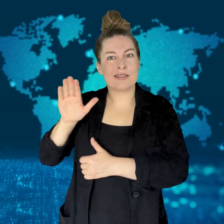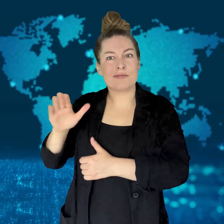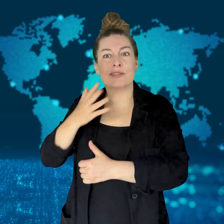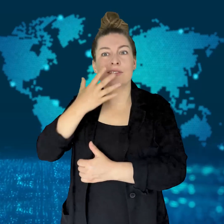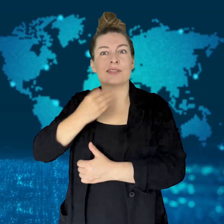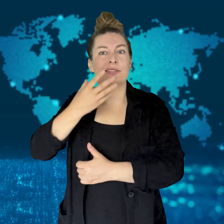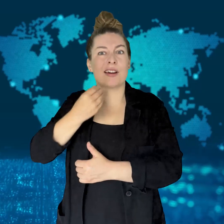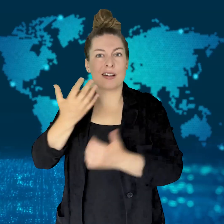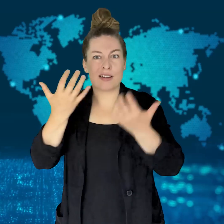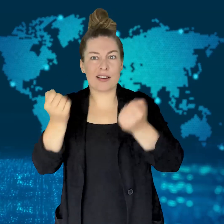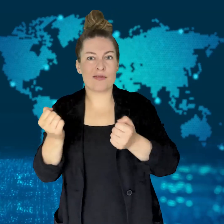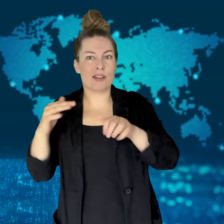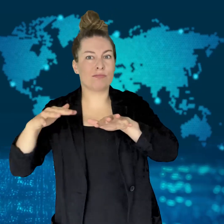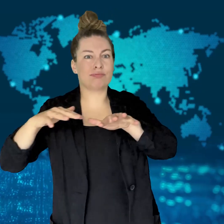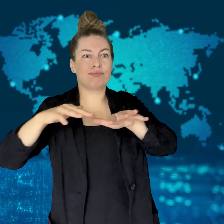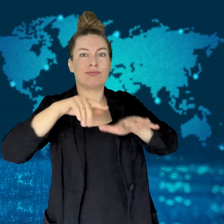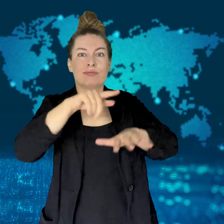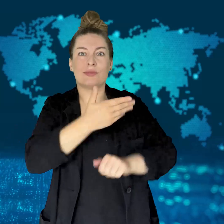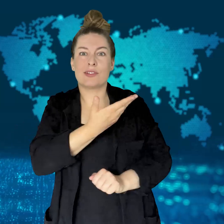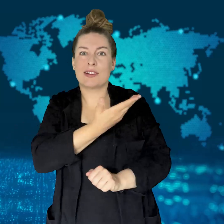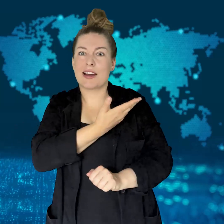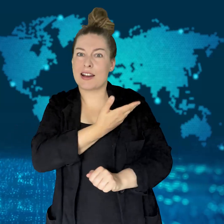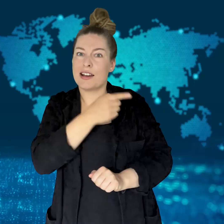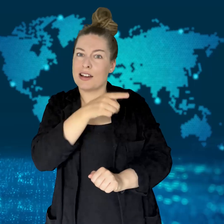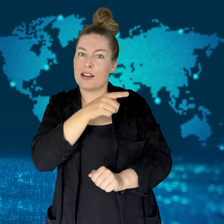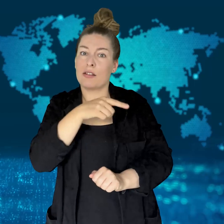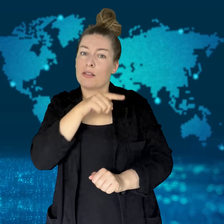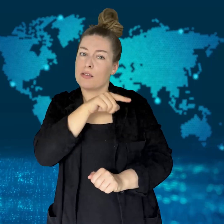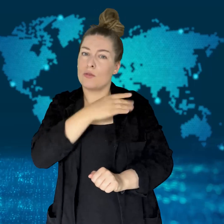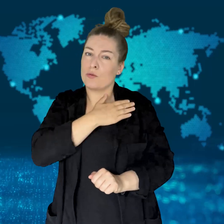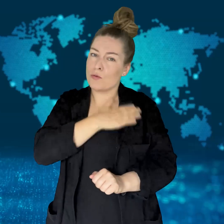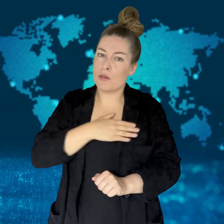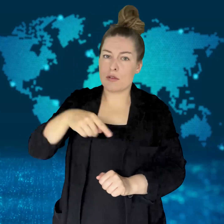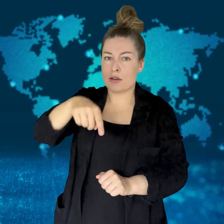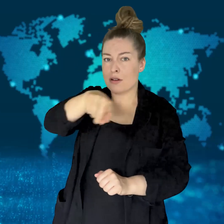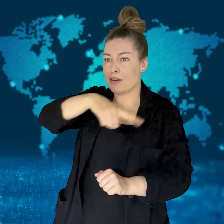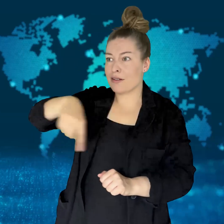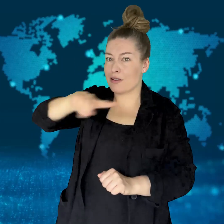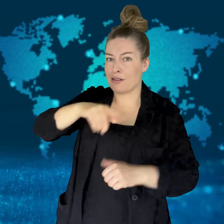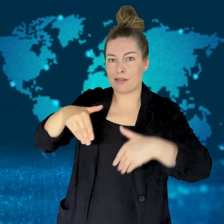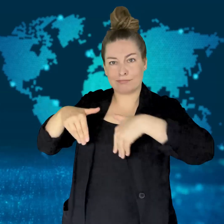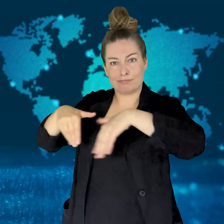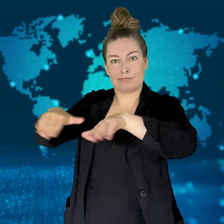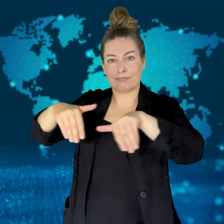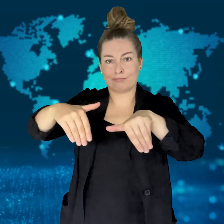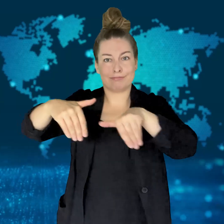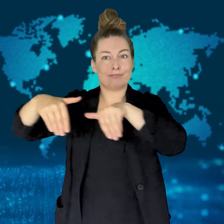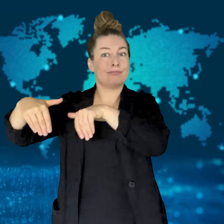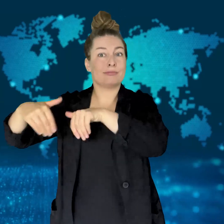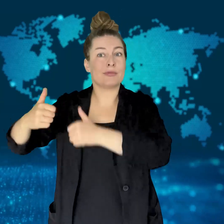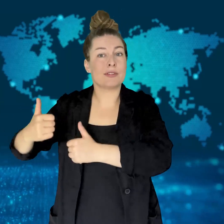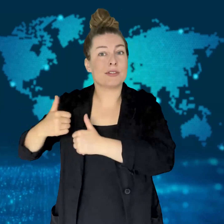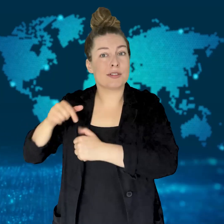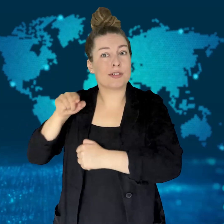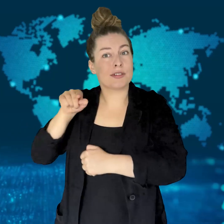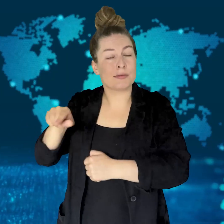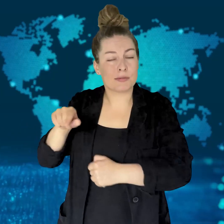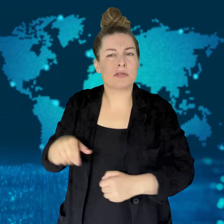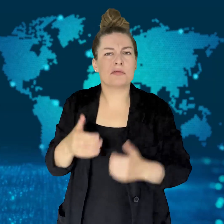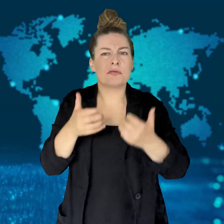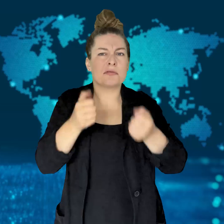Some countries believe that it is Hamas who are holding up the deal.